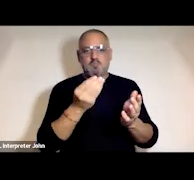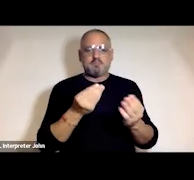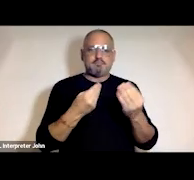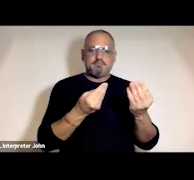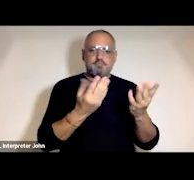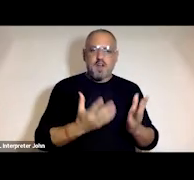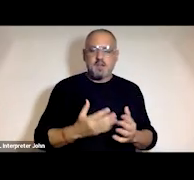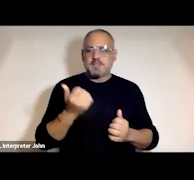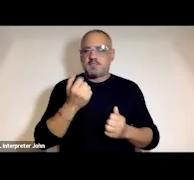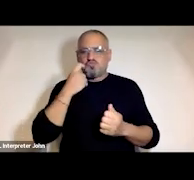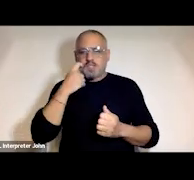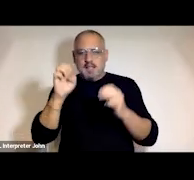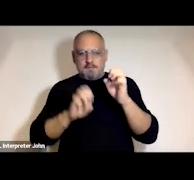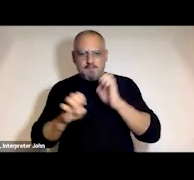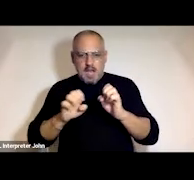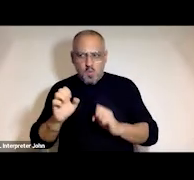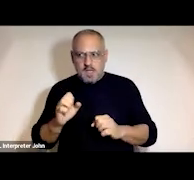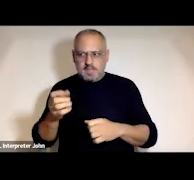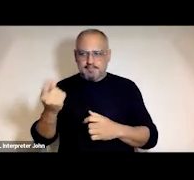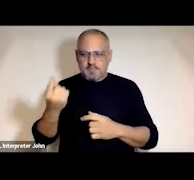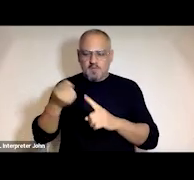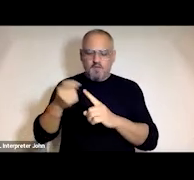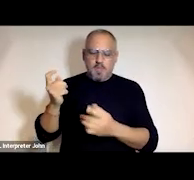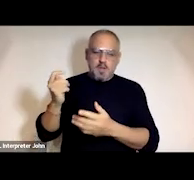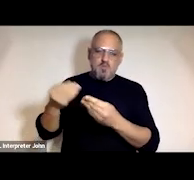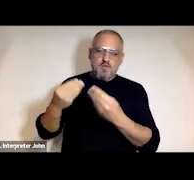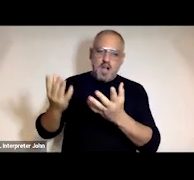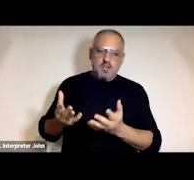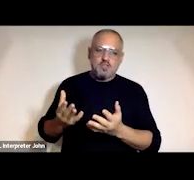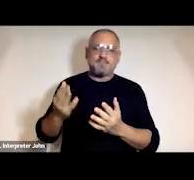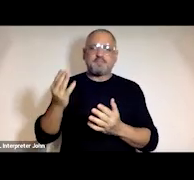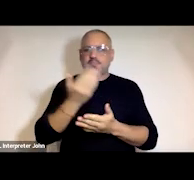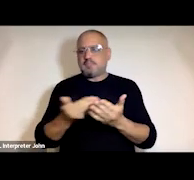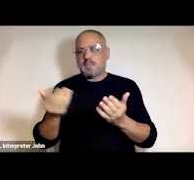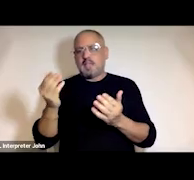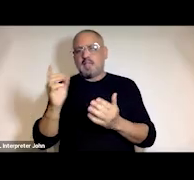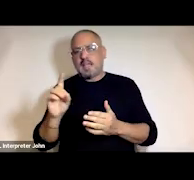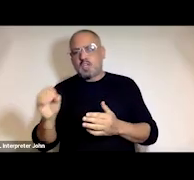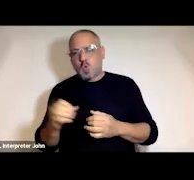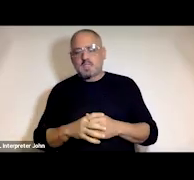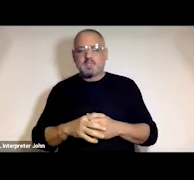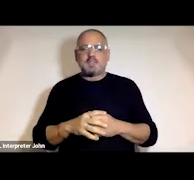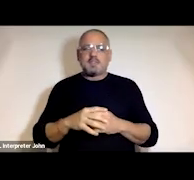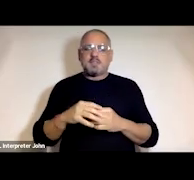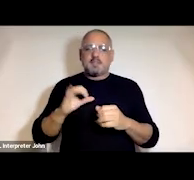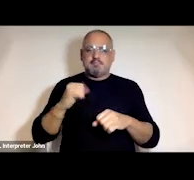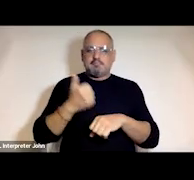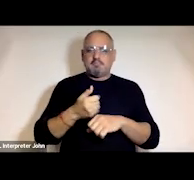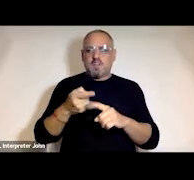any recent evaluations that were completed by the provider, and any diagnoses that were established by the provider,